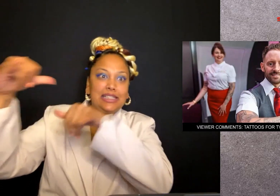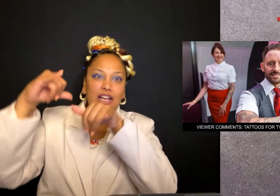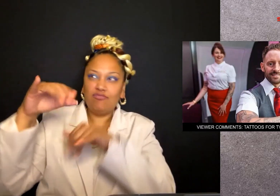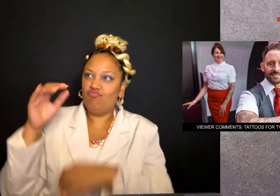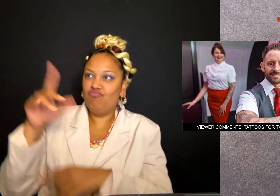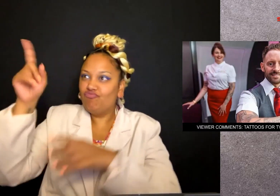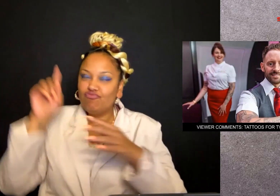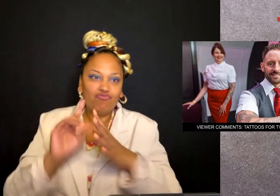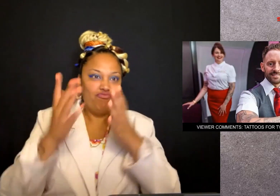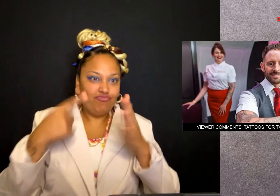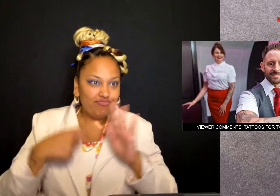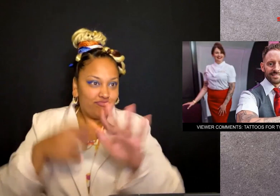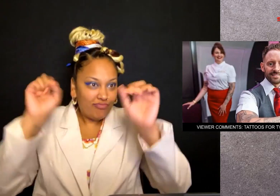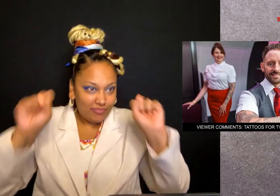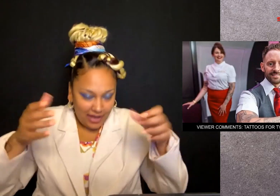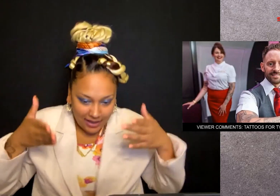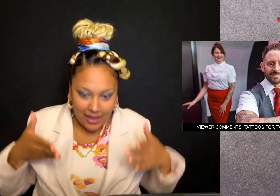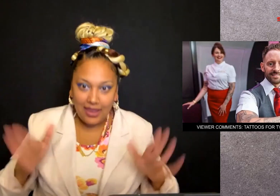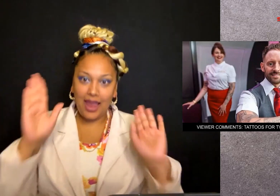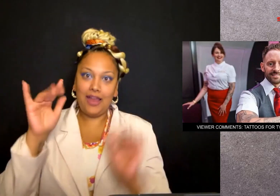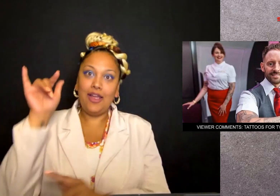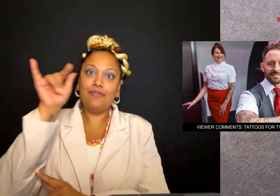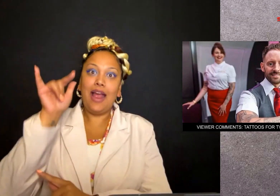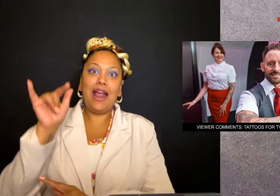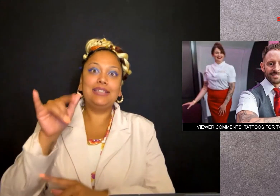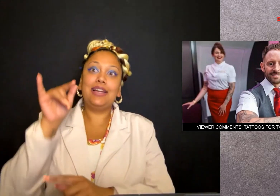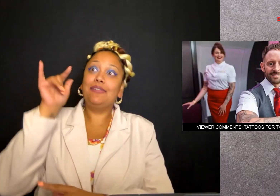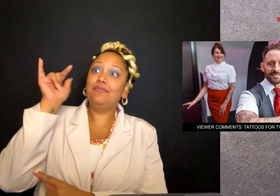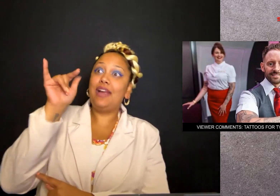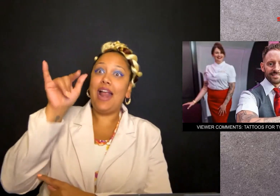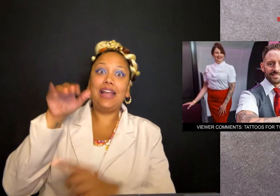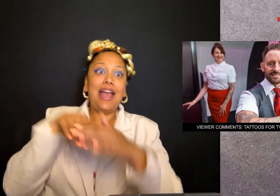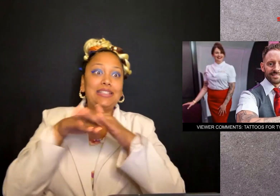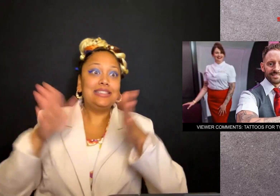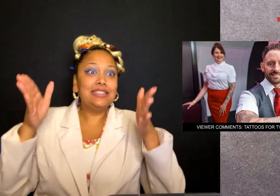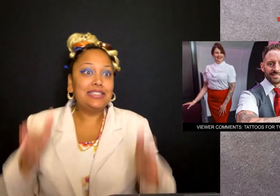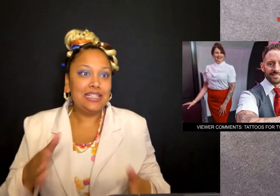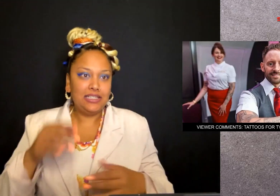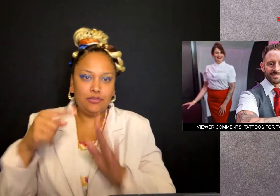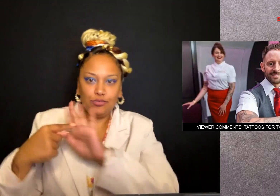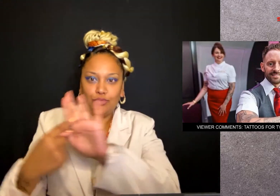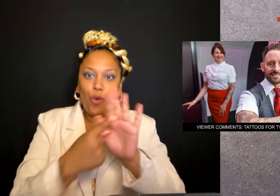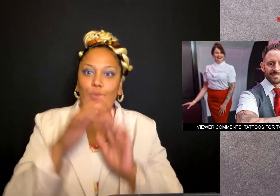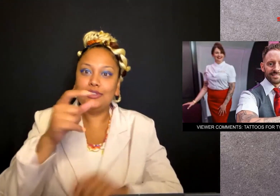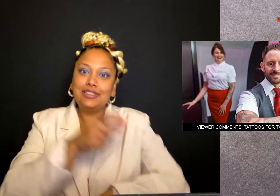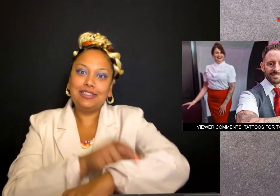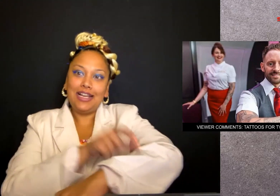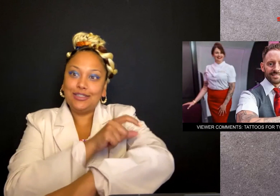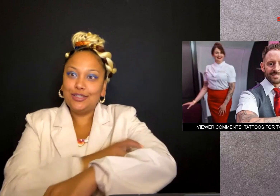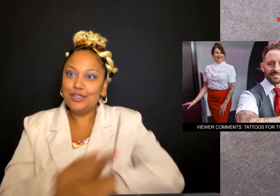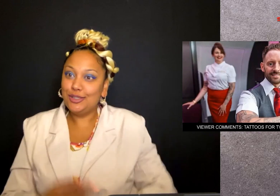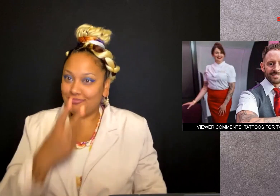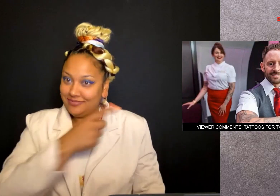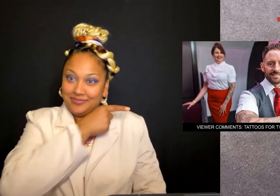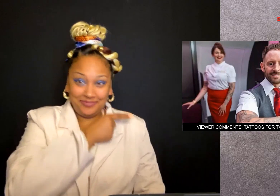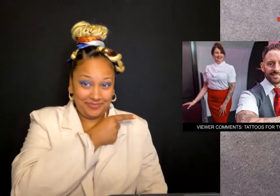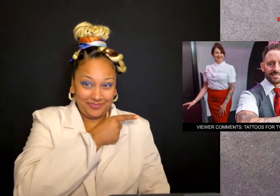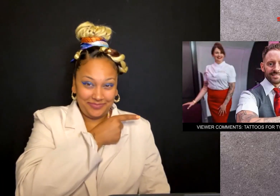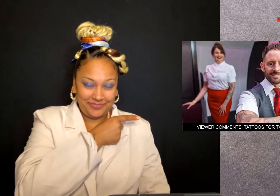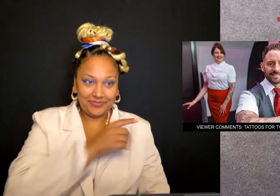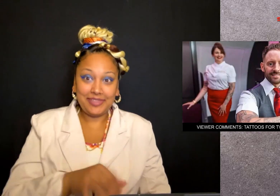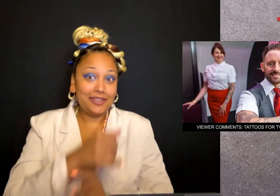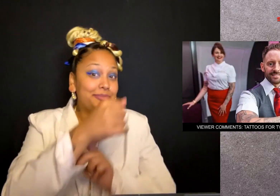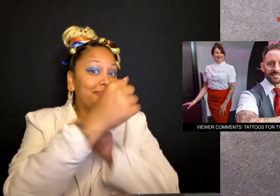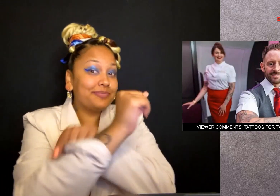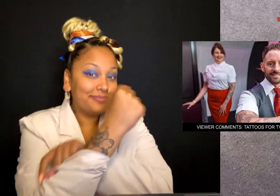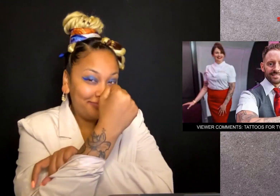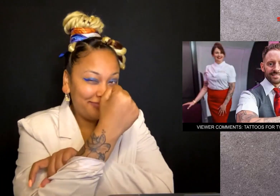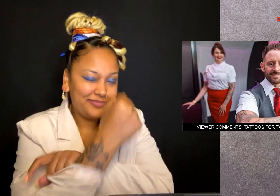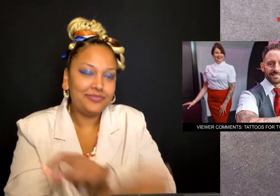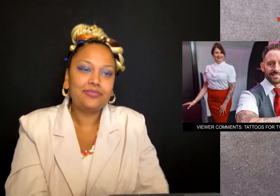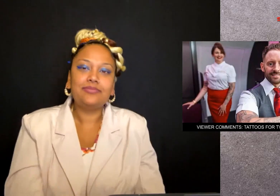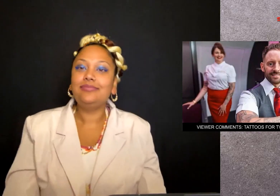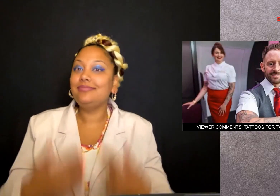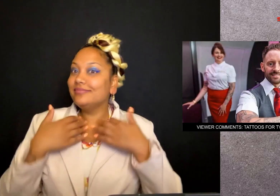standards and will now allow its flight attendants to display their tattoos